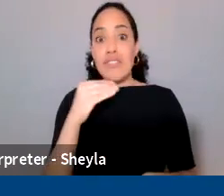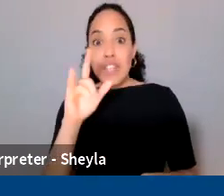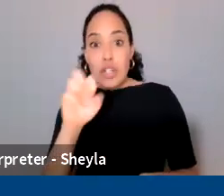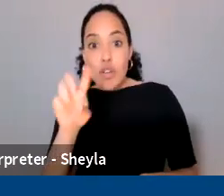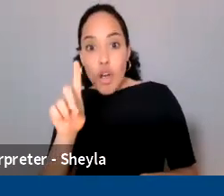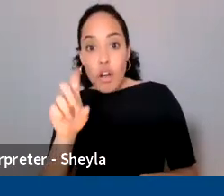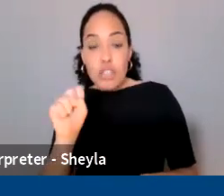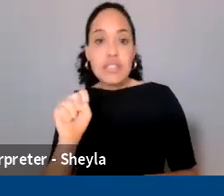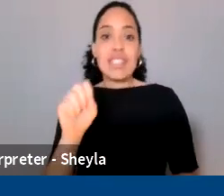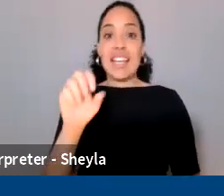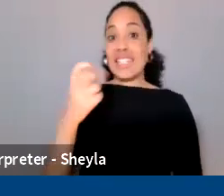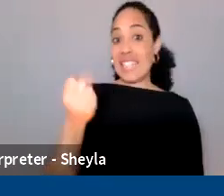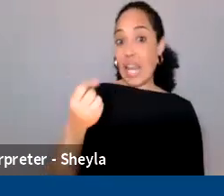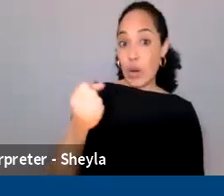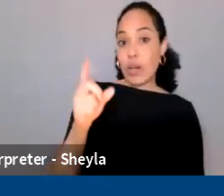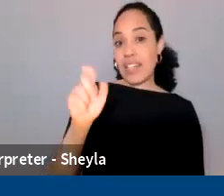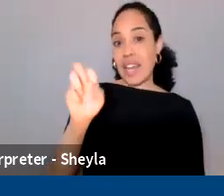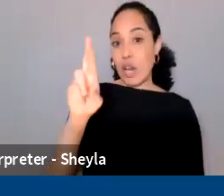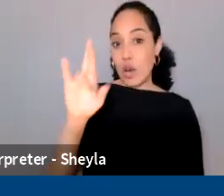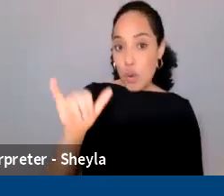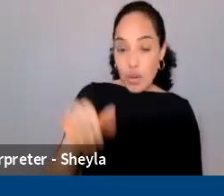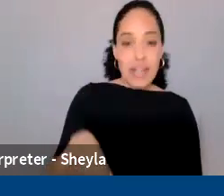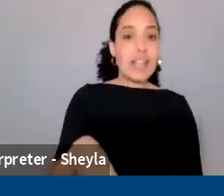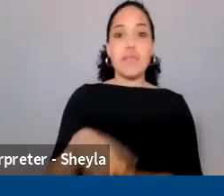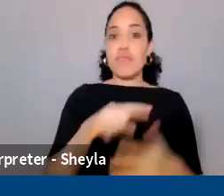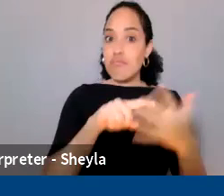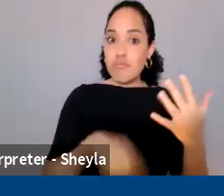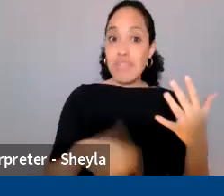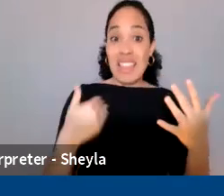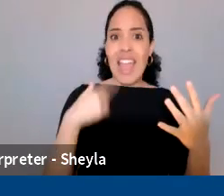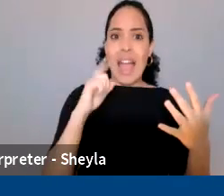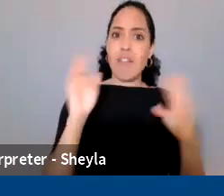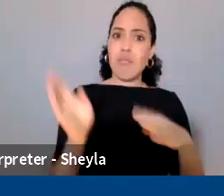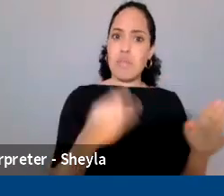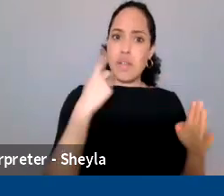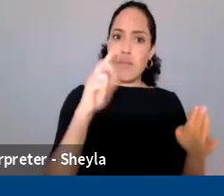they usually have a risk mitigation plan for natural disasters what I'm going to do is talk